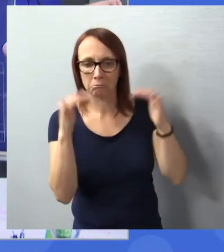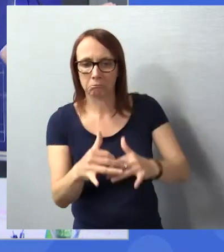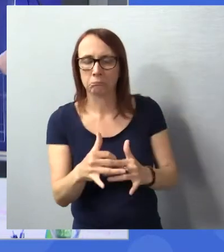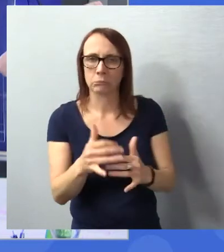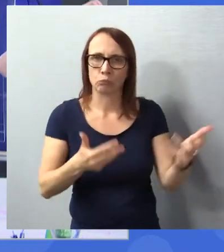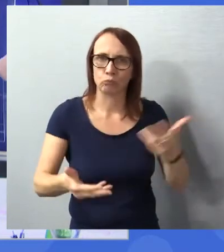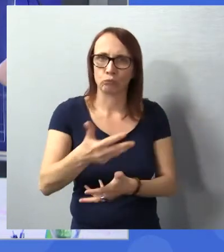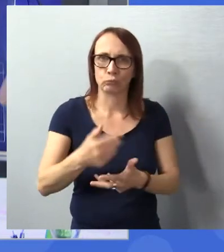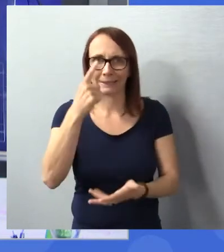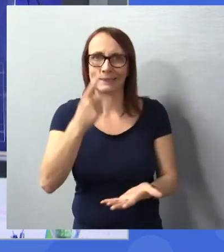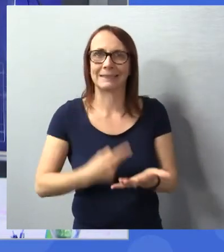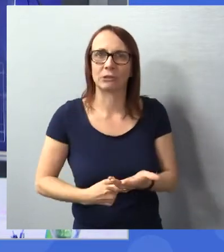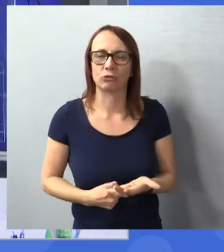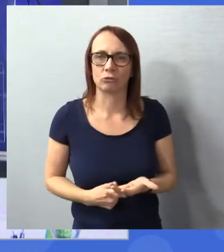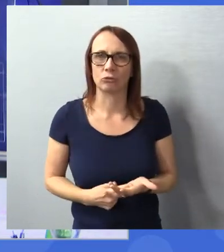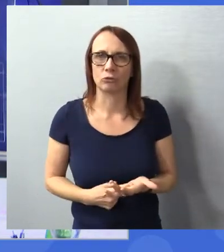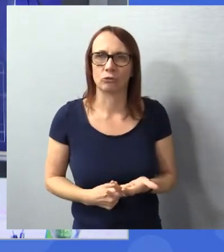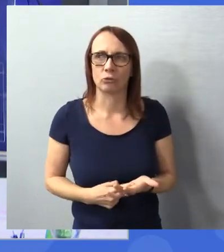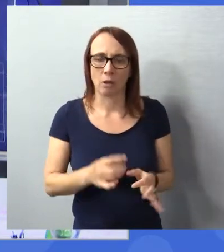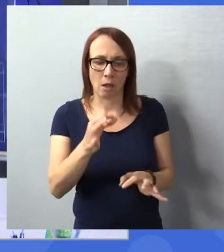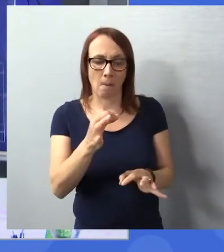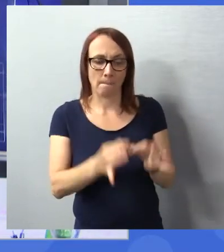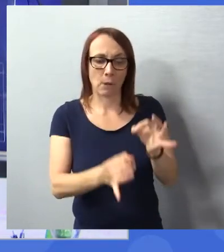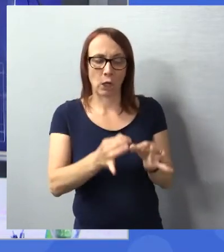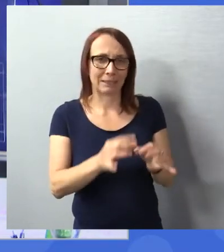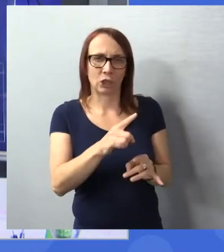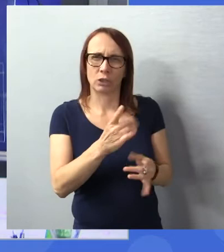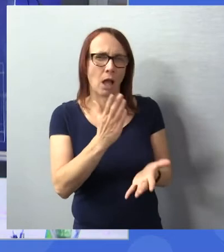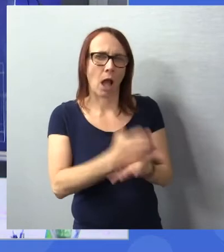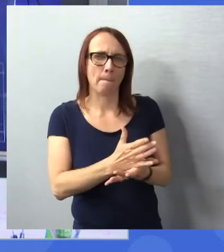that politicians are in representative as they should be and don't really